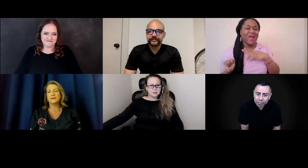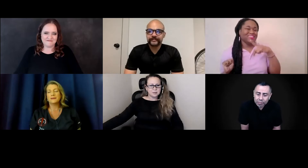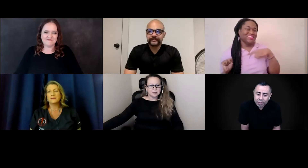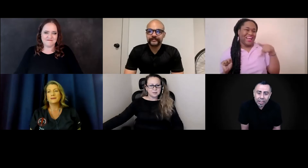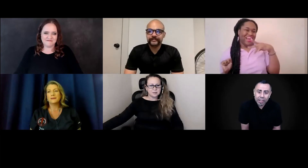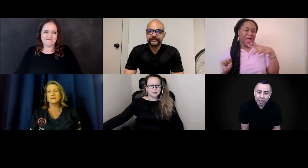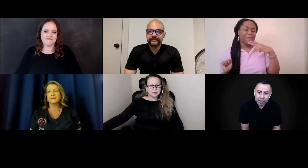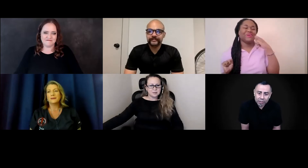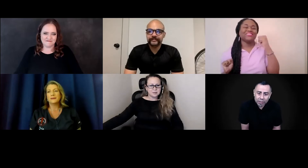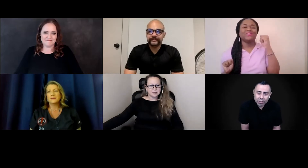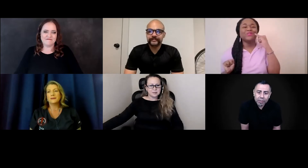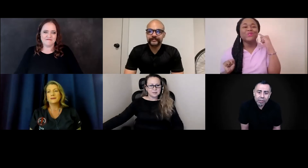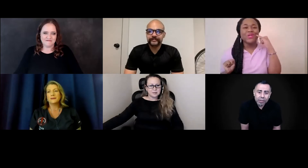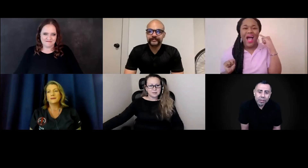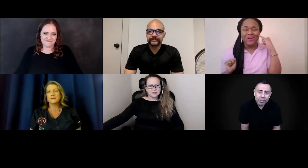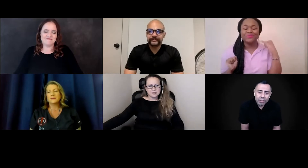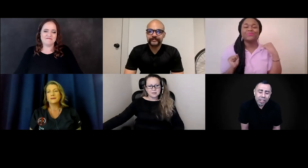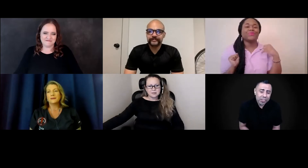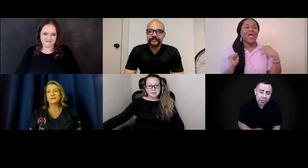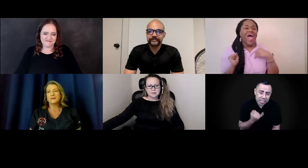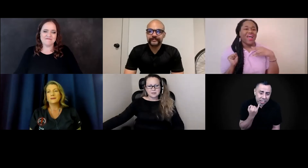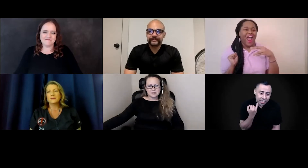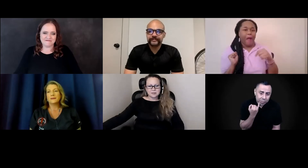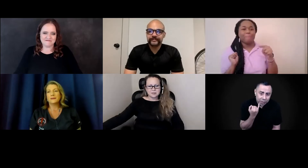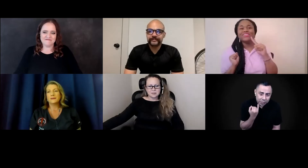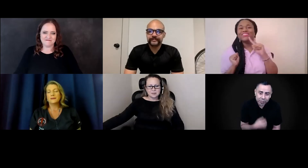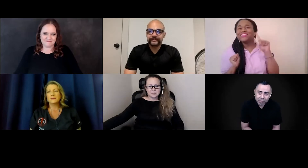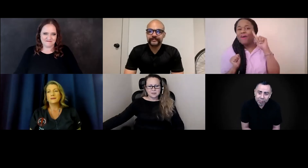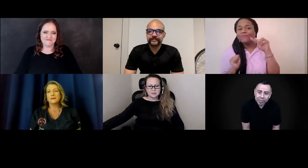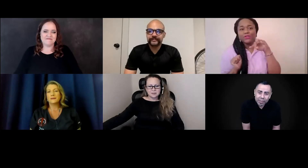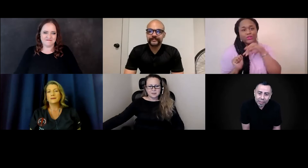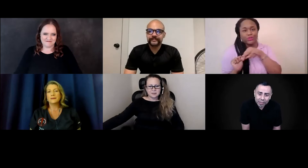This is my sign name.